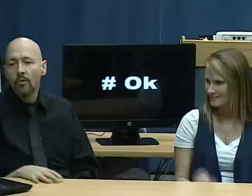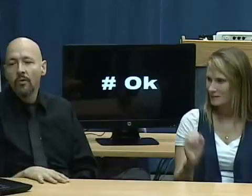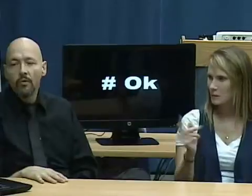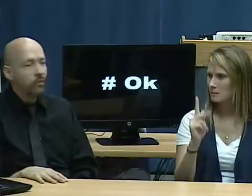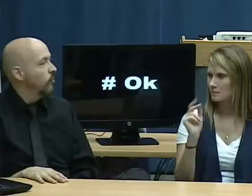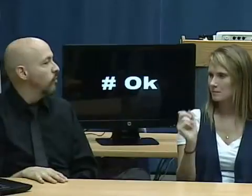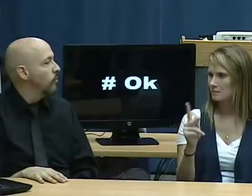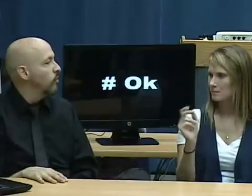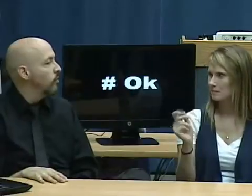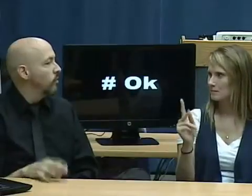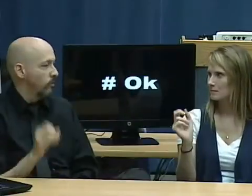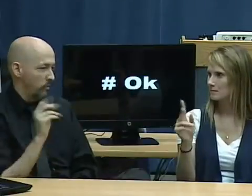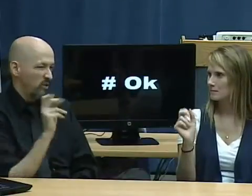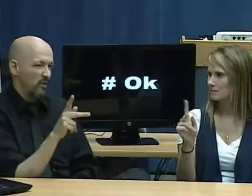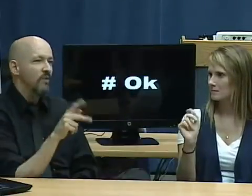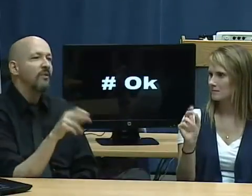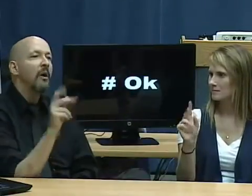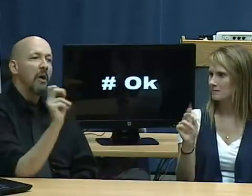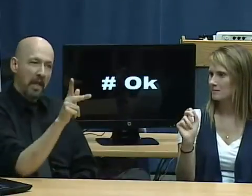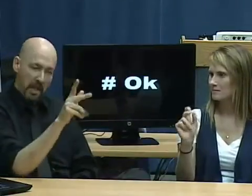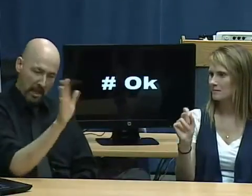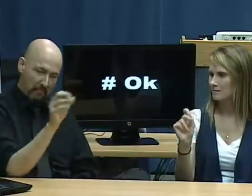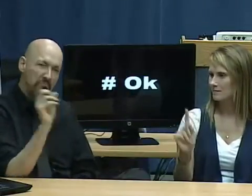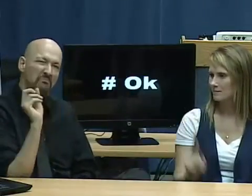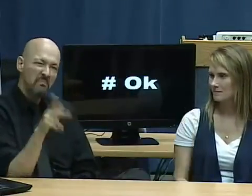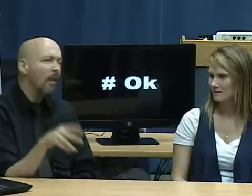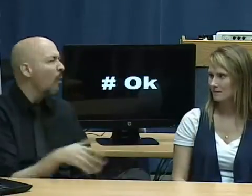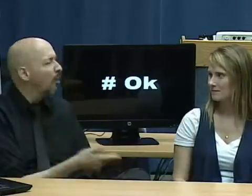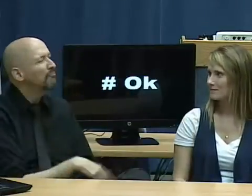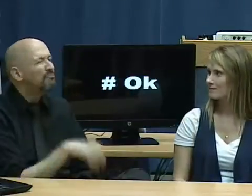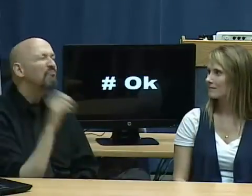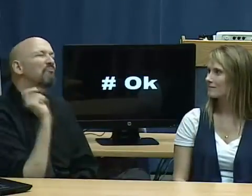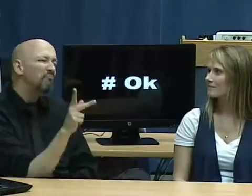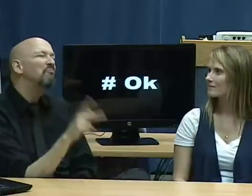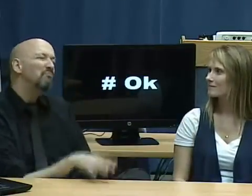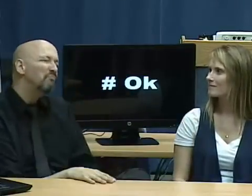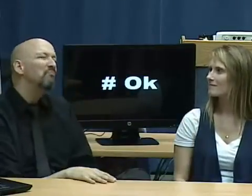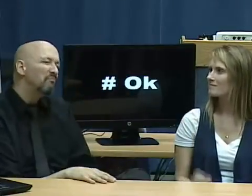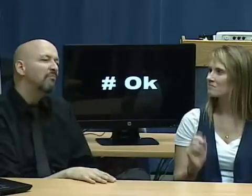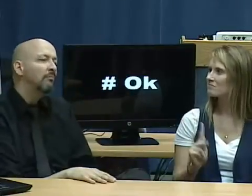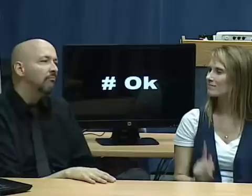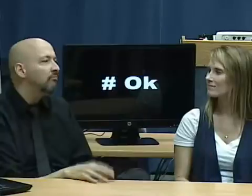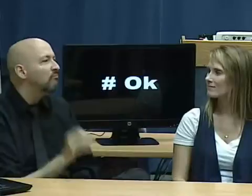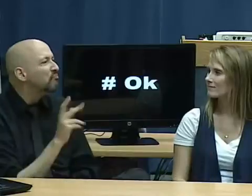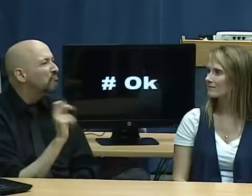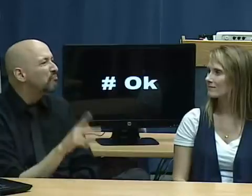#OK #OK #OK